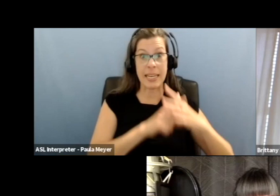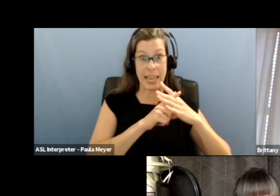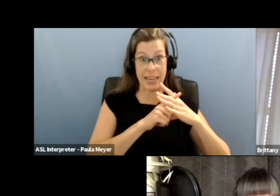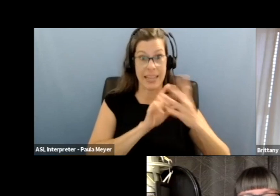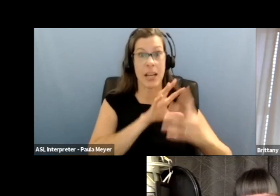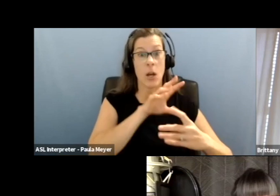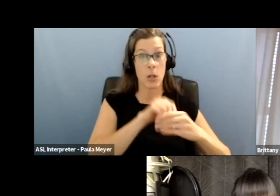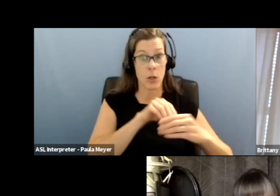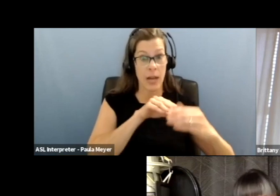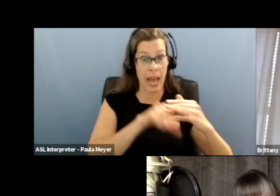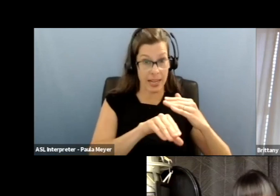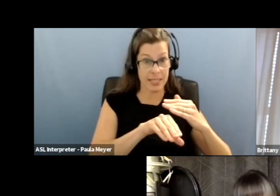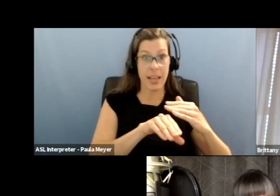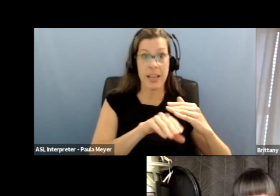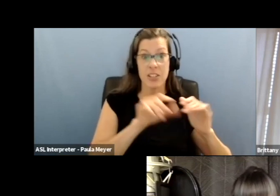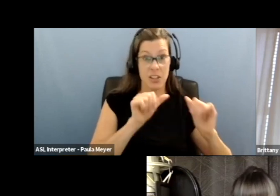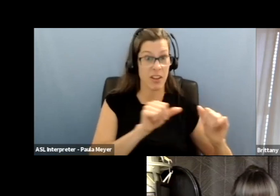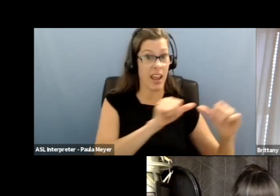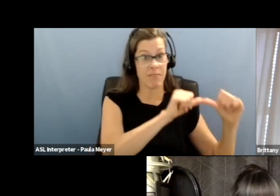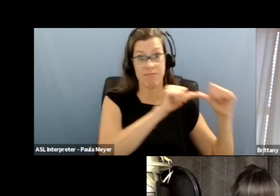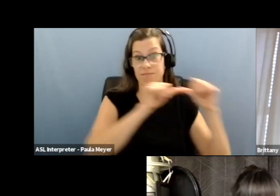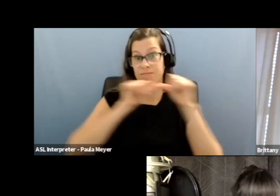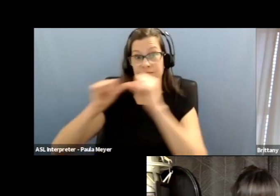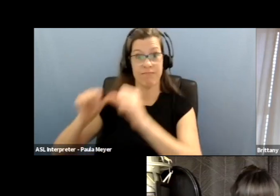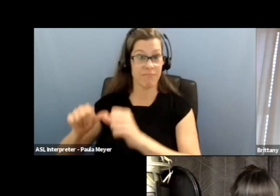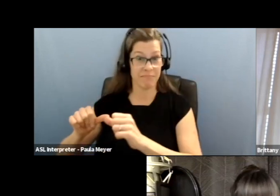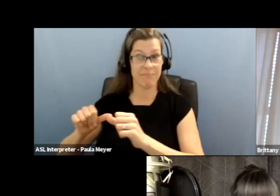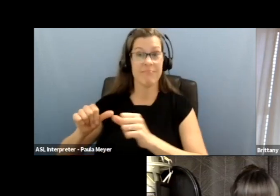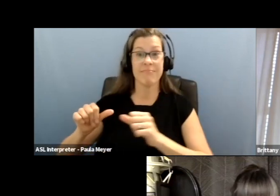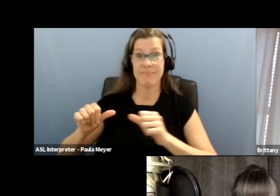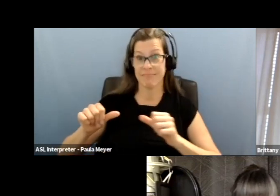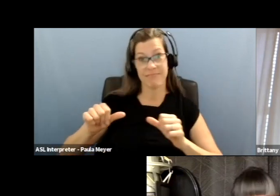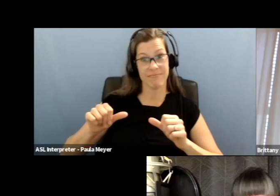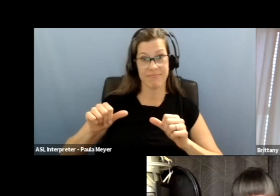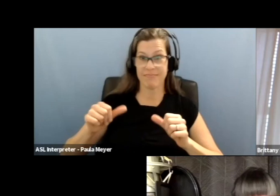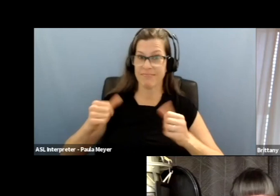easy to do and you can have some really, really fun play with